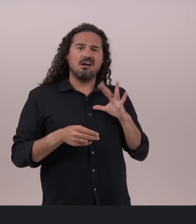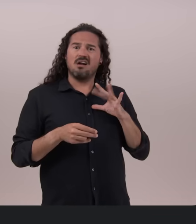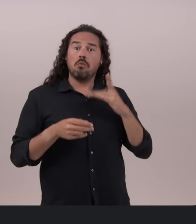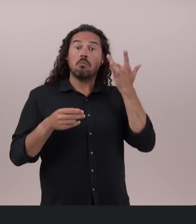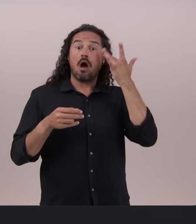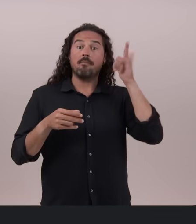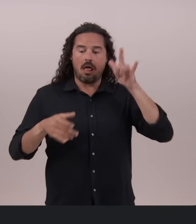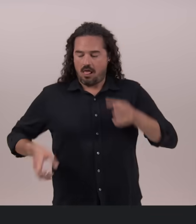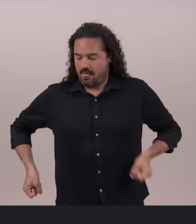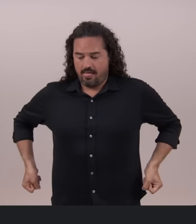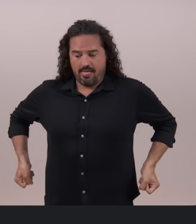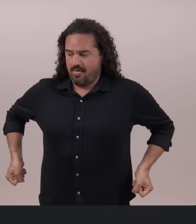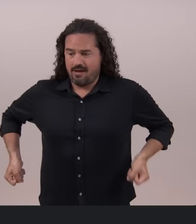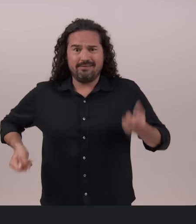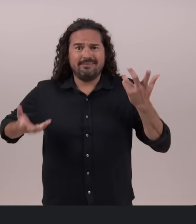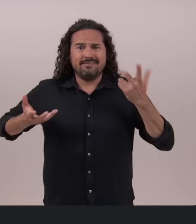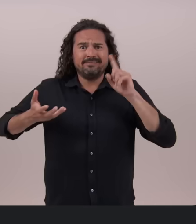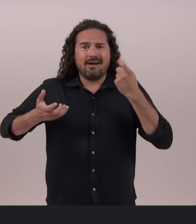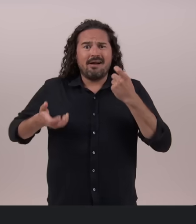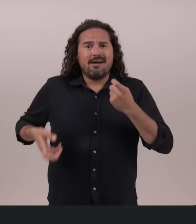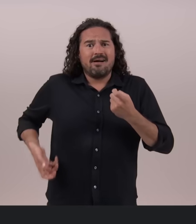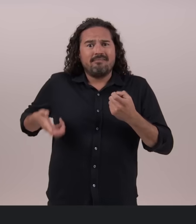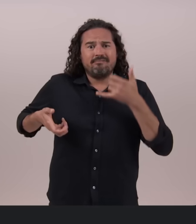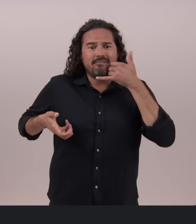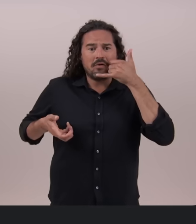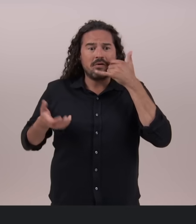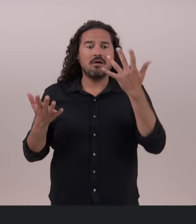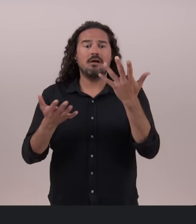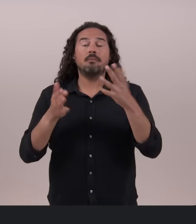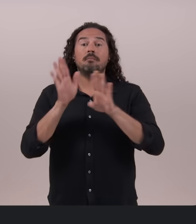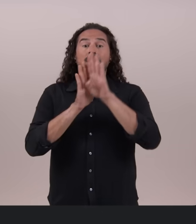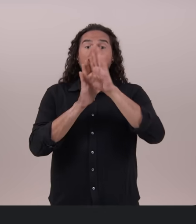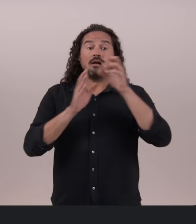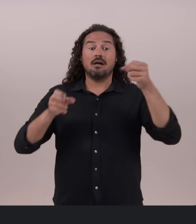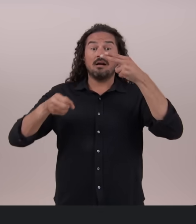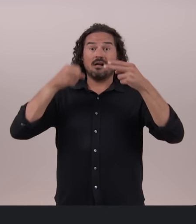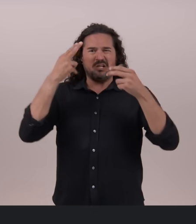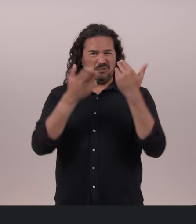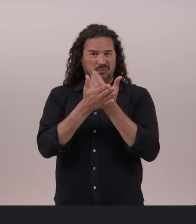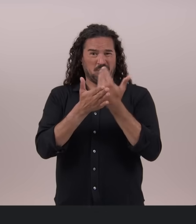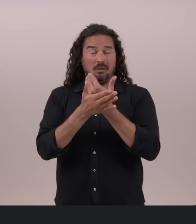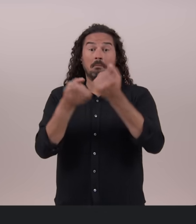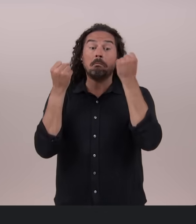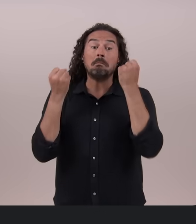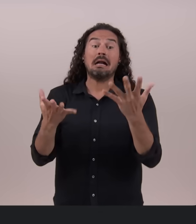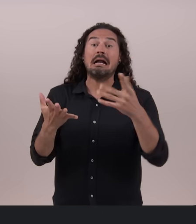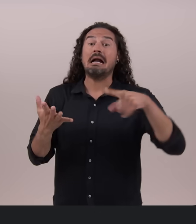Building for Display Glasses is new and most LLMs don't know how to do this yet.